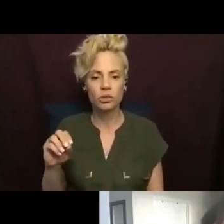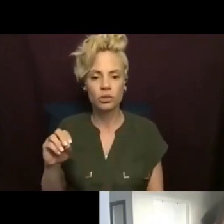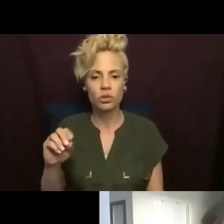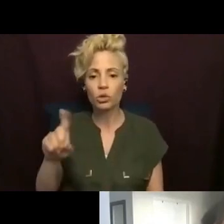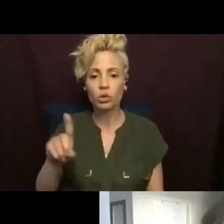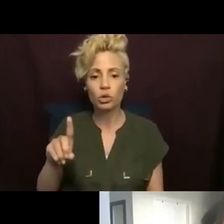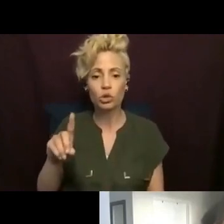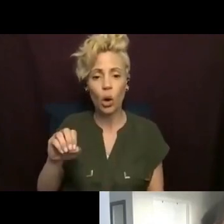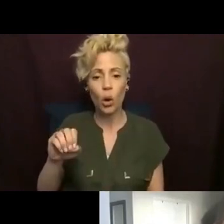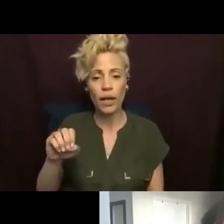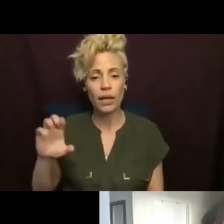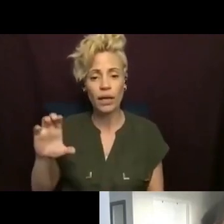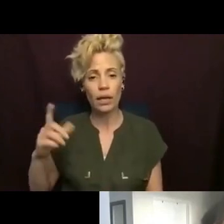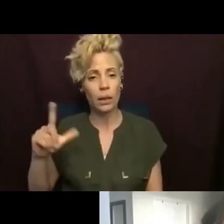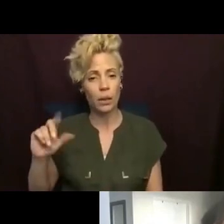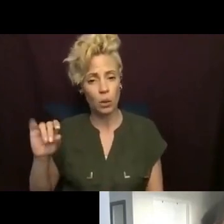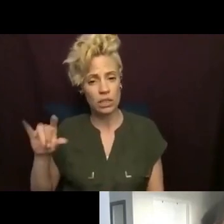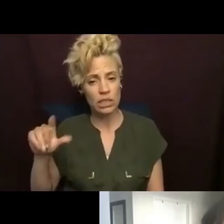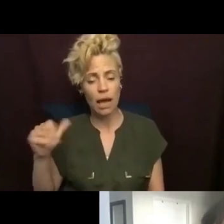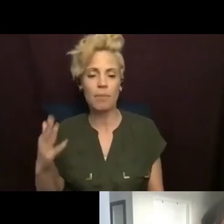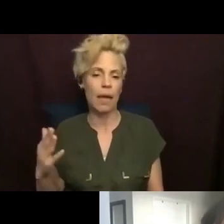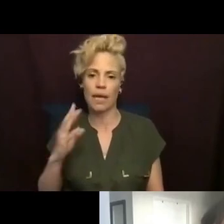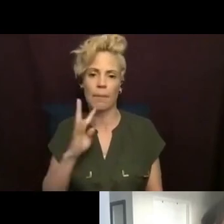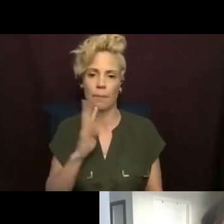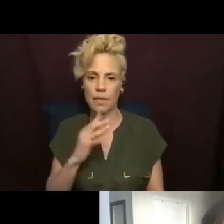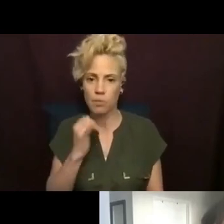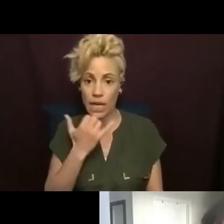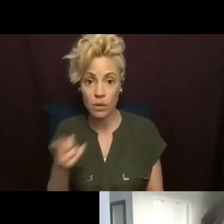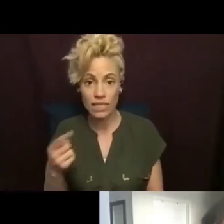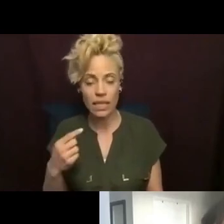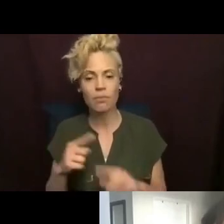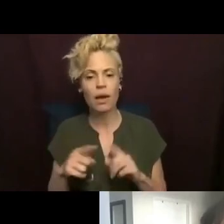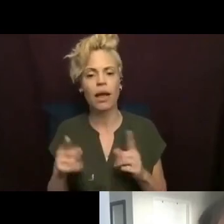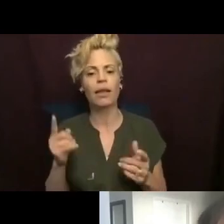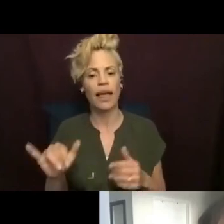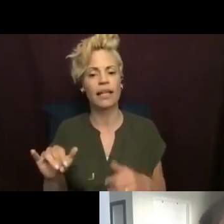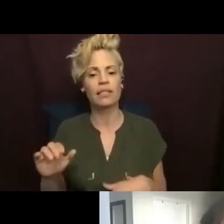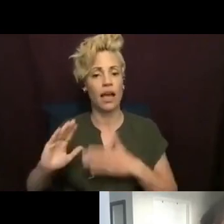but it's a community that's been set up to offer residencies